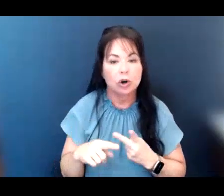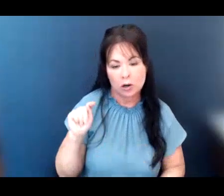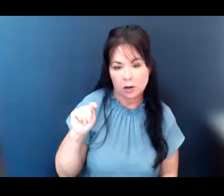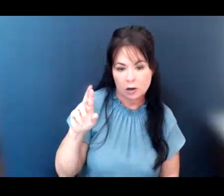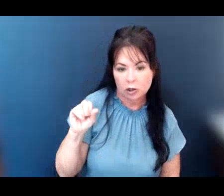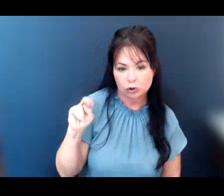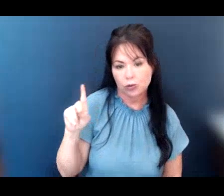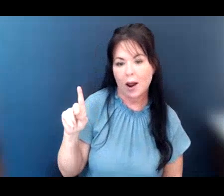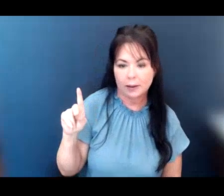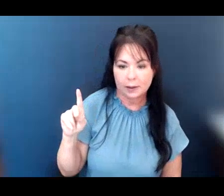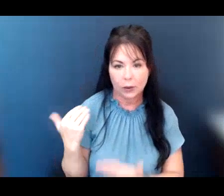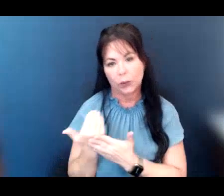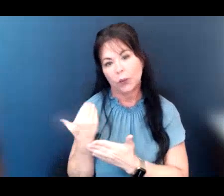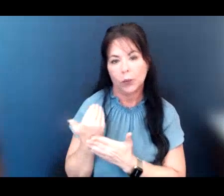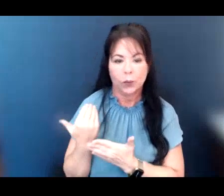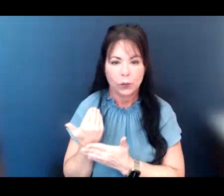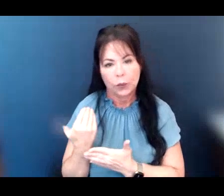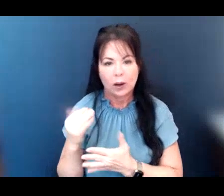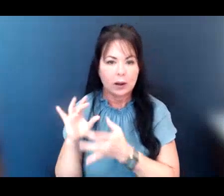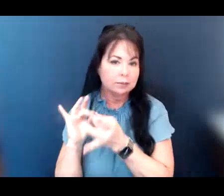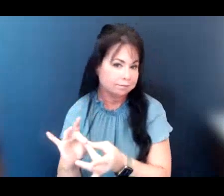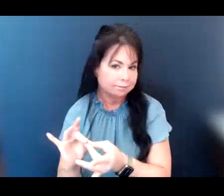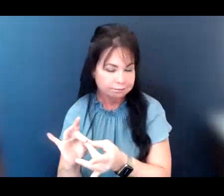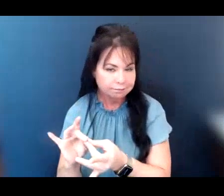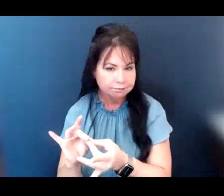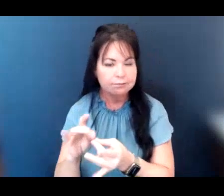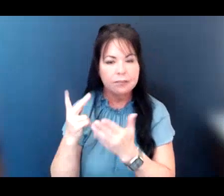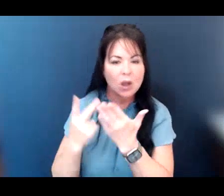have to do more with the project management side of things.